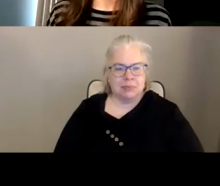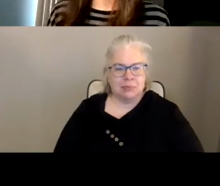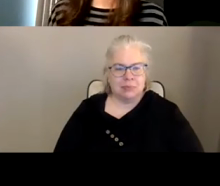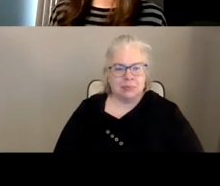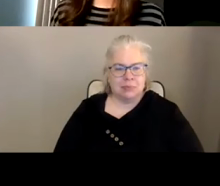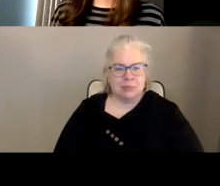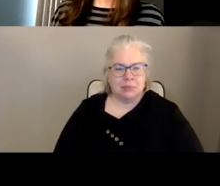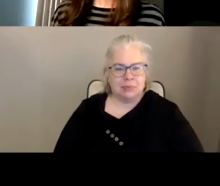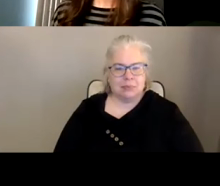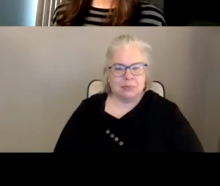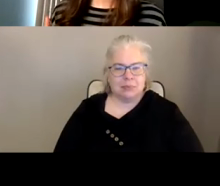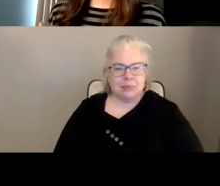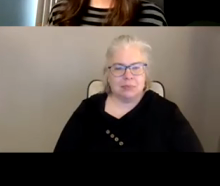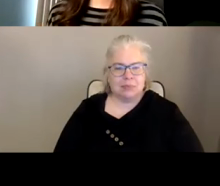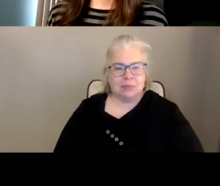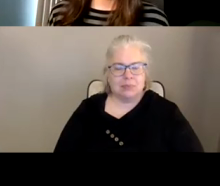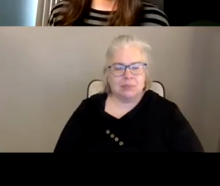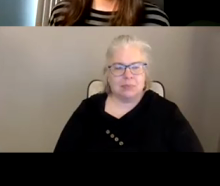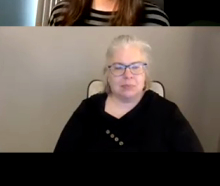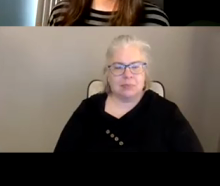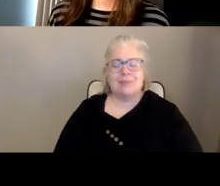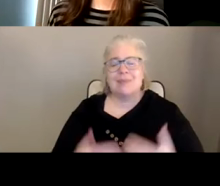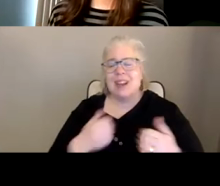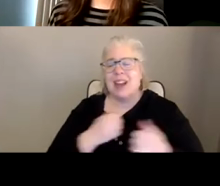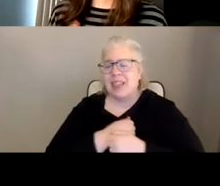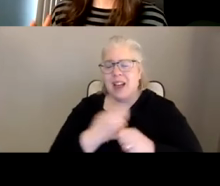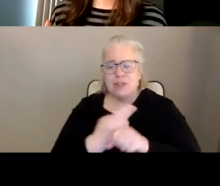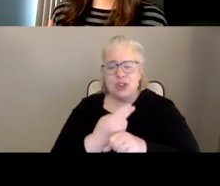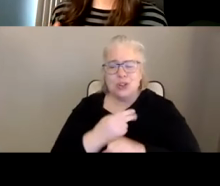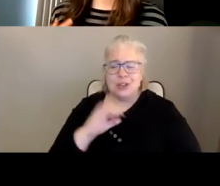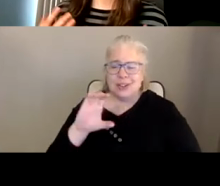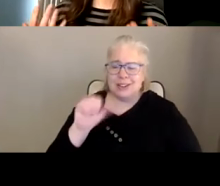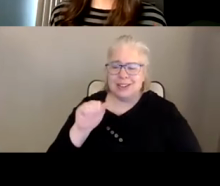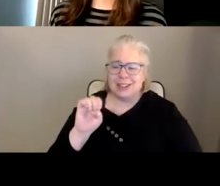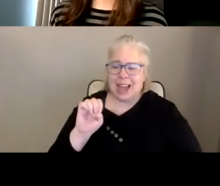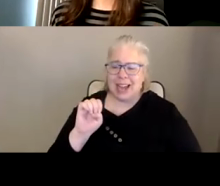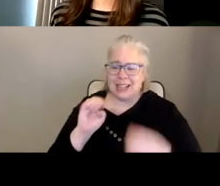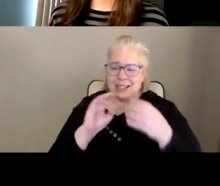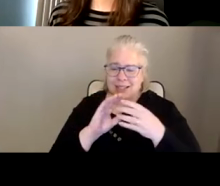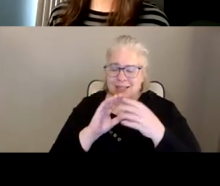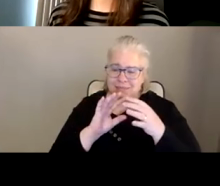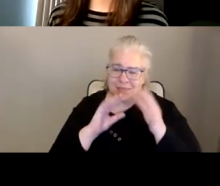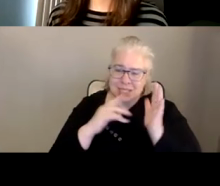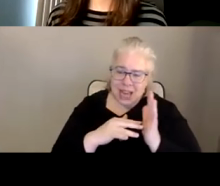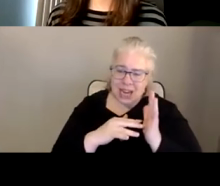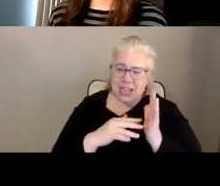Okay. So I love using case studies to illustrate data and information.